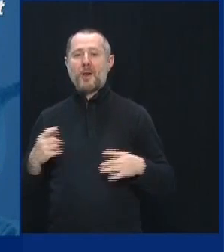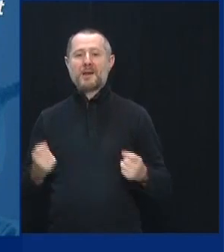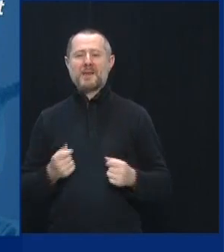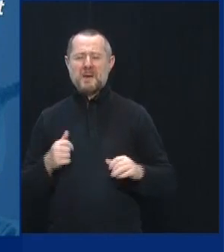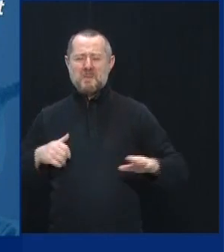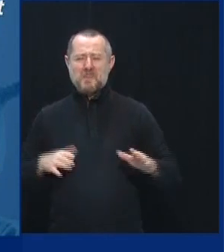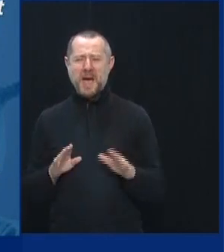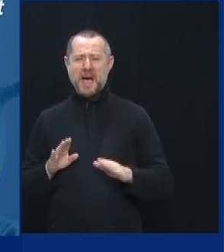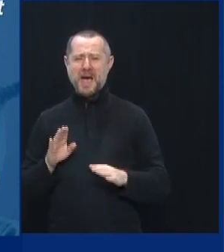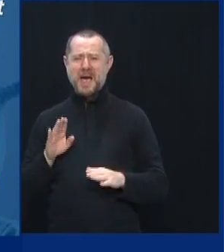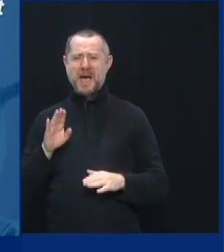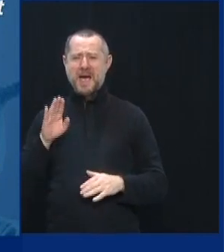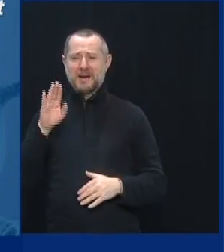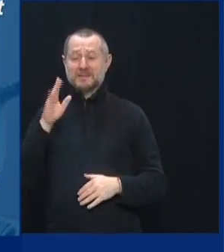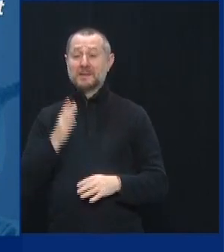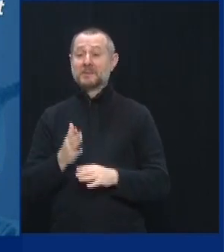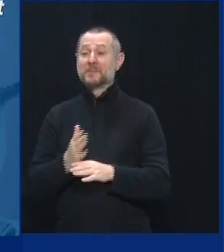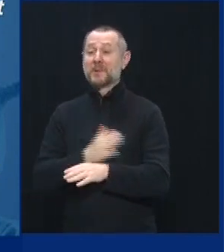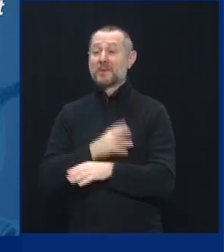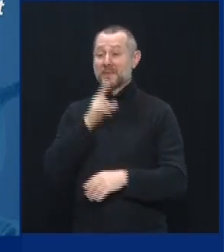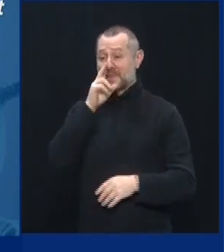IN THE BEGINNING OF DECEMBER WAS